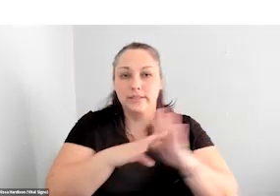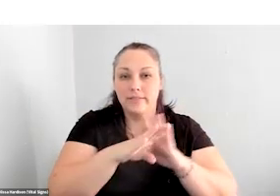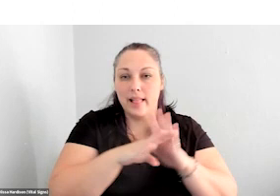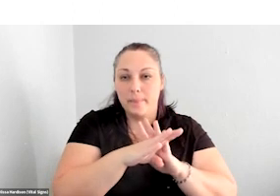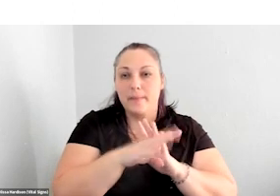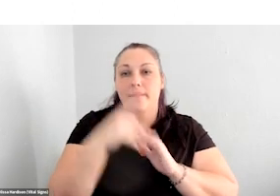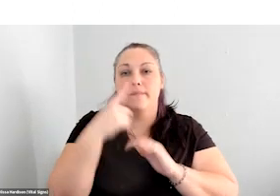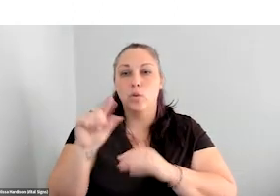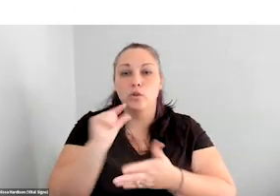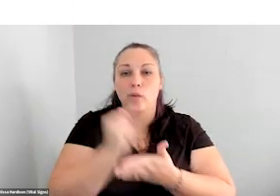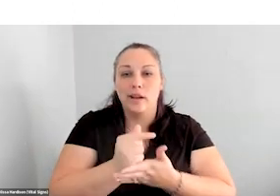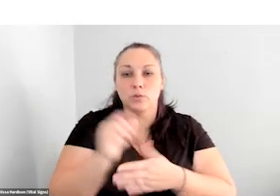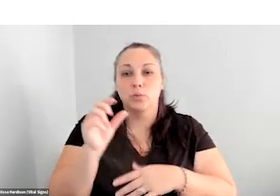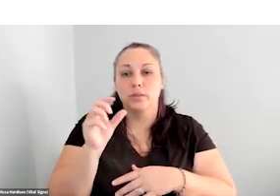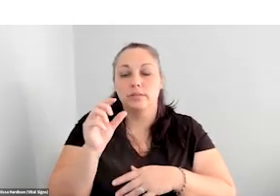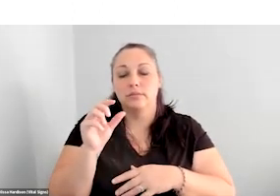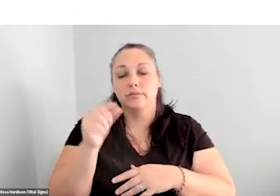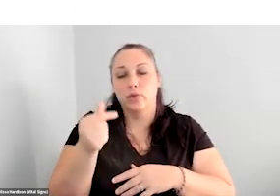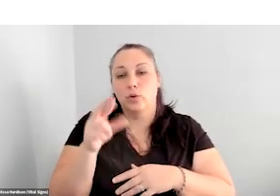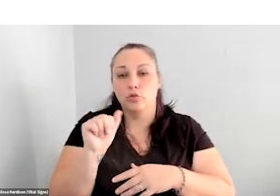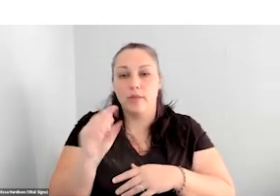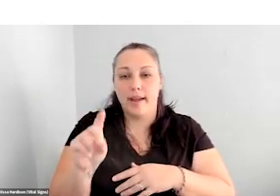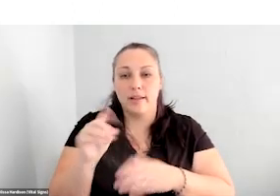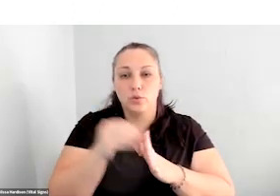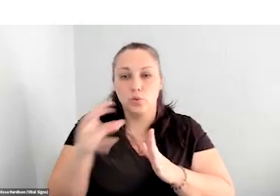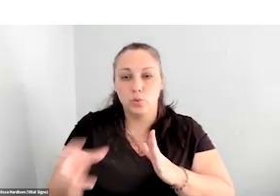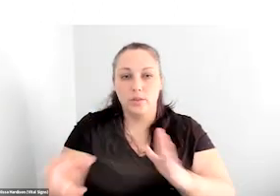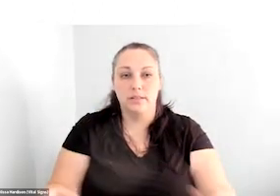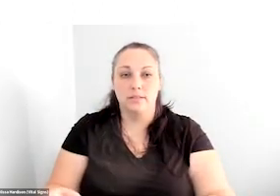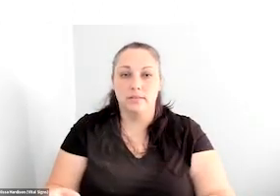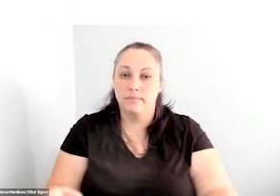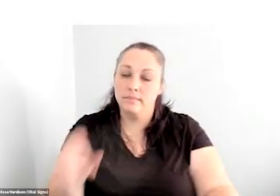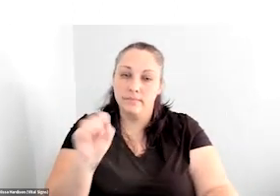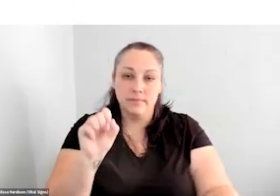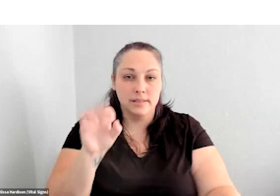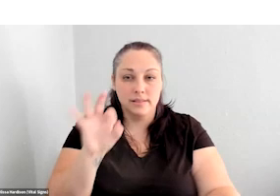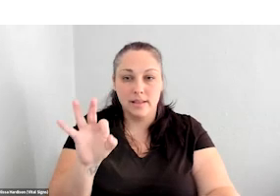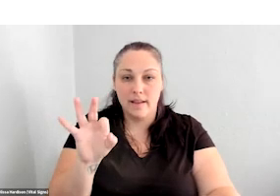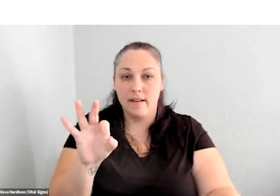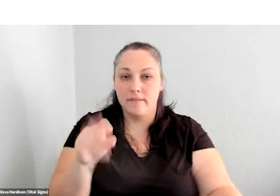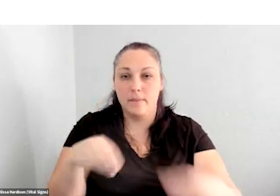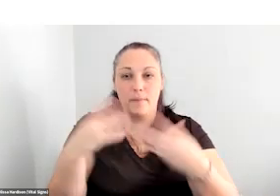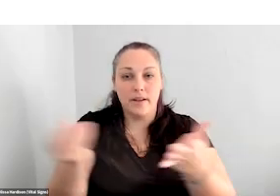The Cyber Corps SFS program provides funding to institutions to support on the graduate